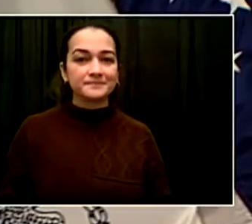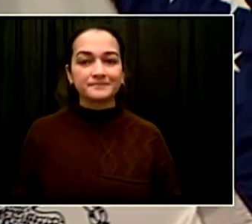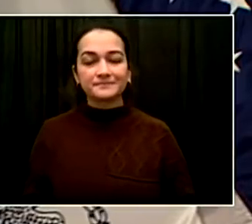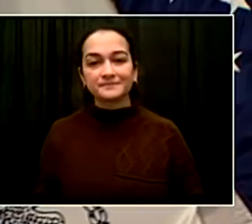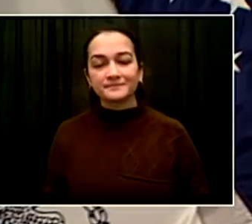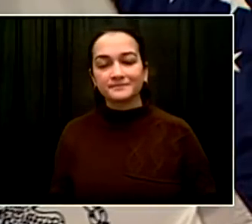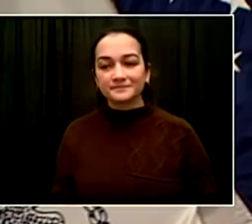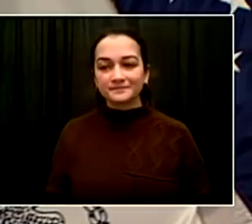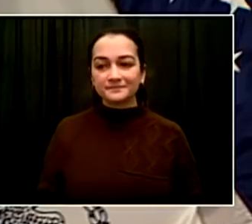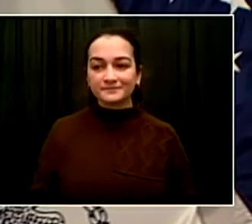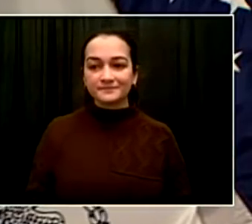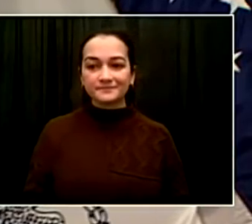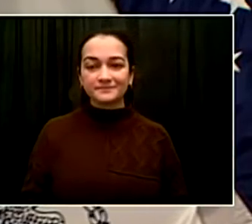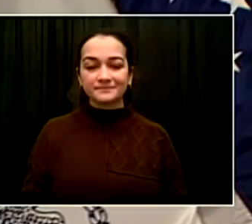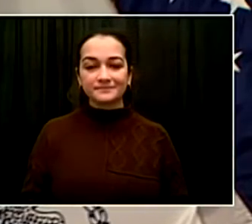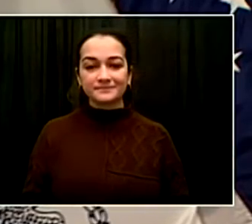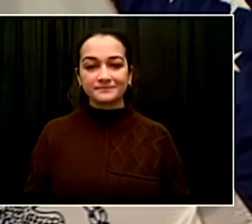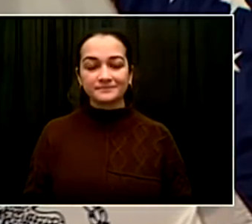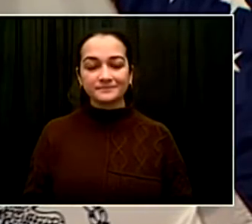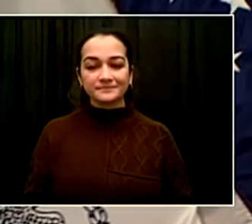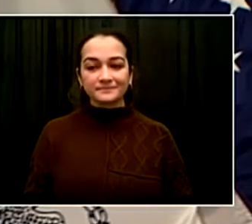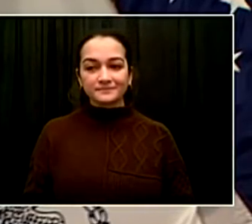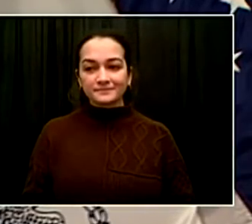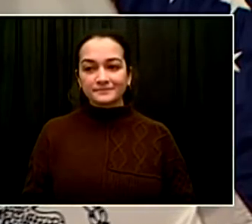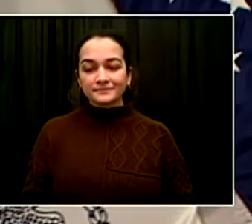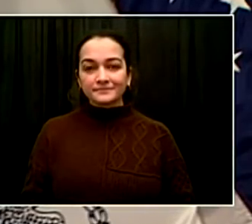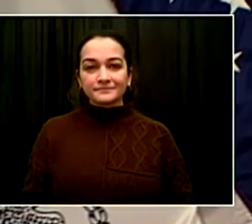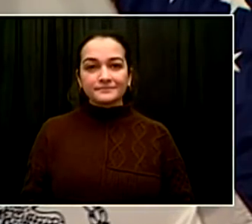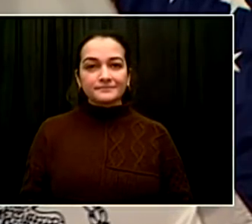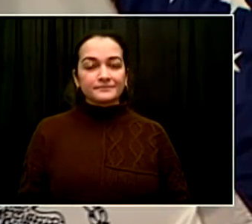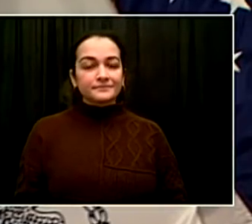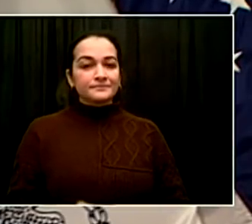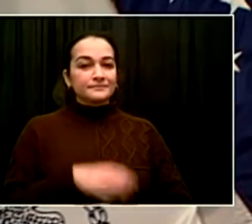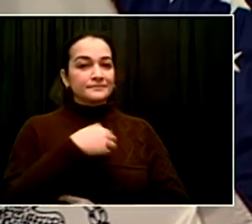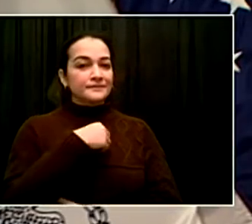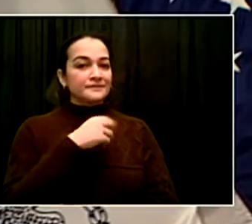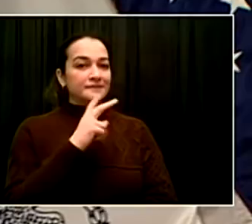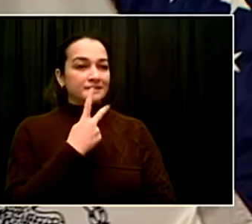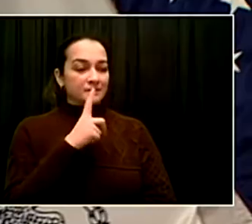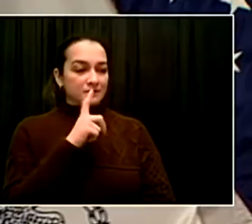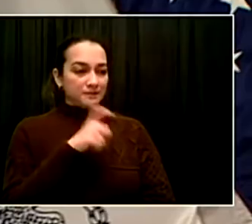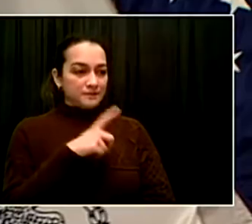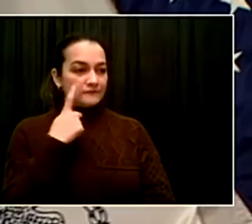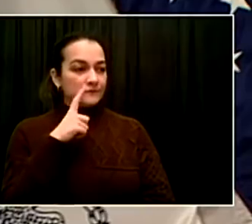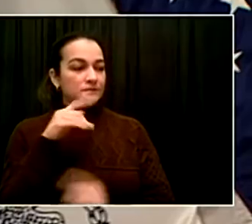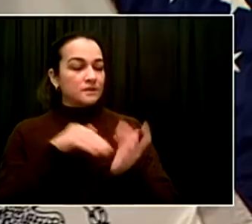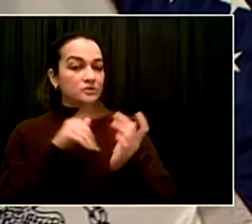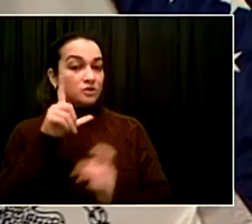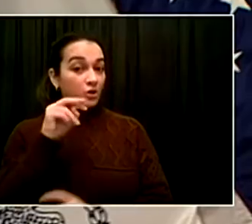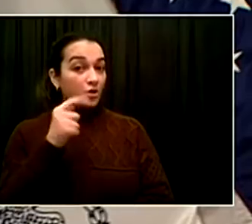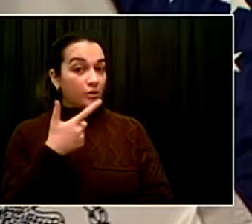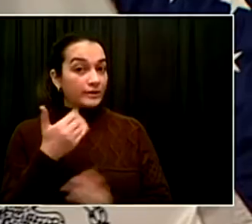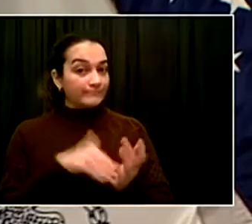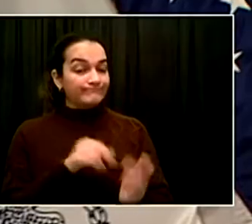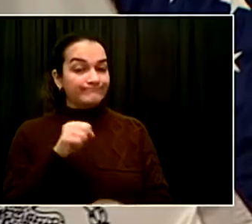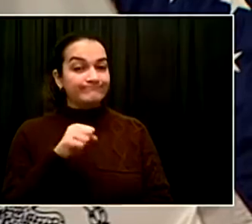THANKS FOR THAT. JUST TO DRILL DOWN ON SPECIFICS, I IMAGINE THIS IS